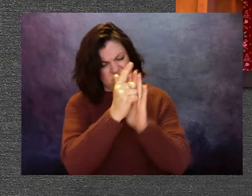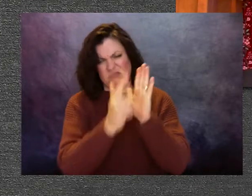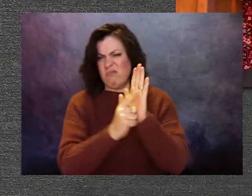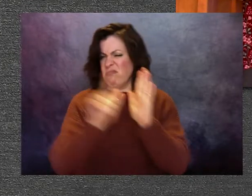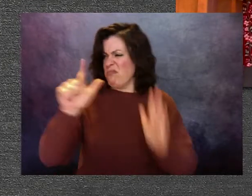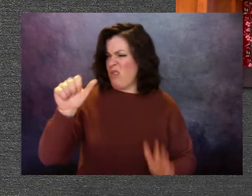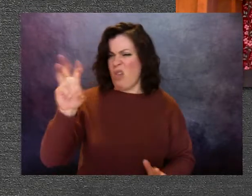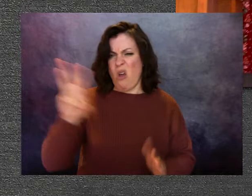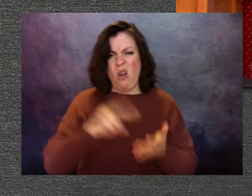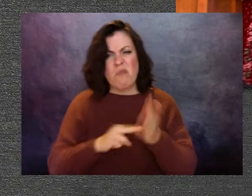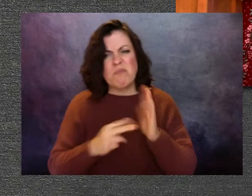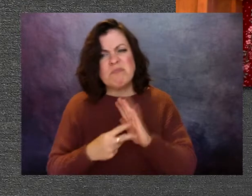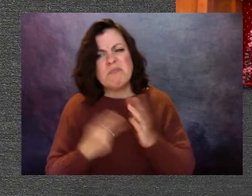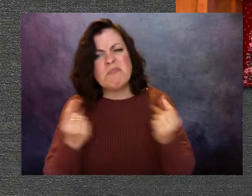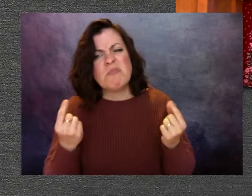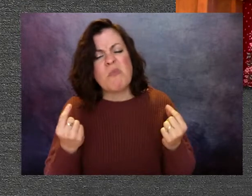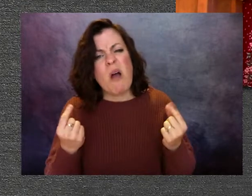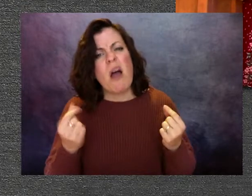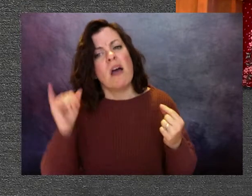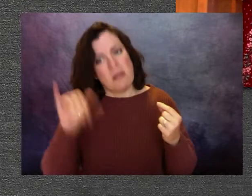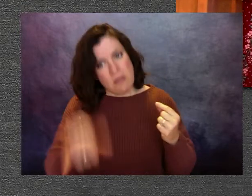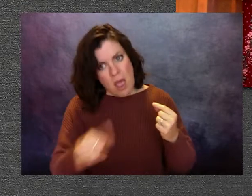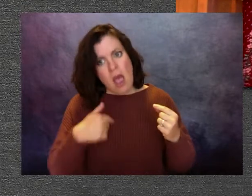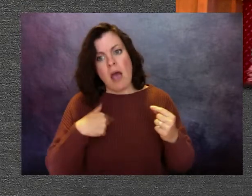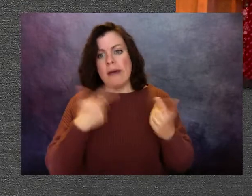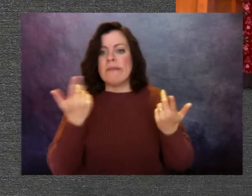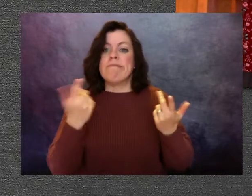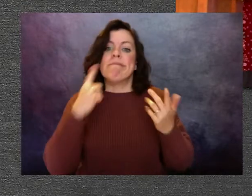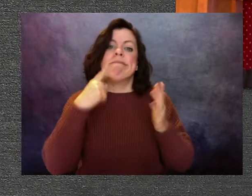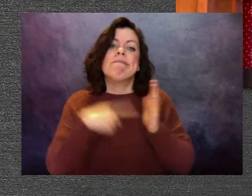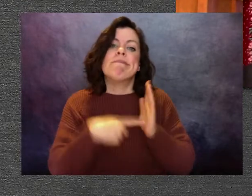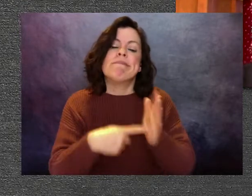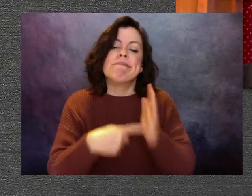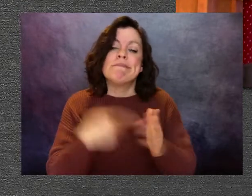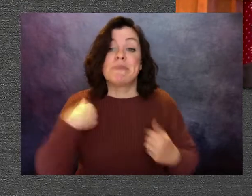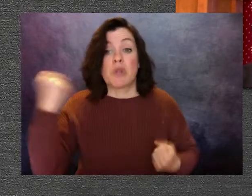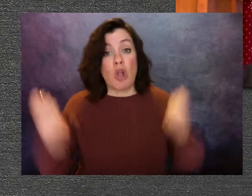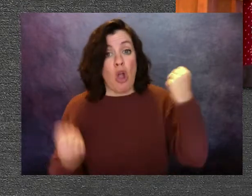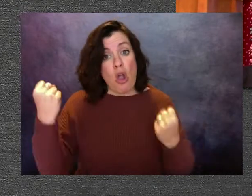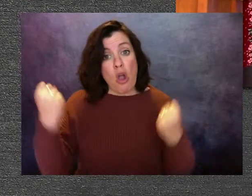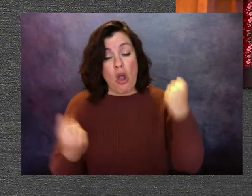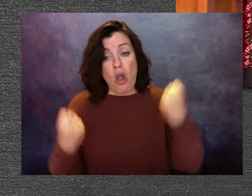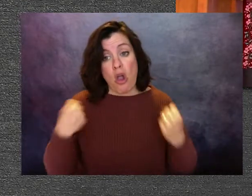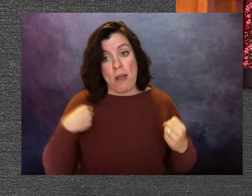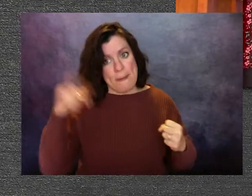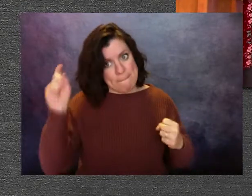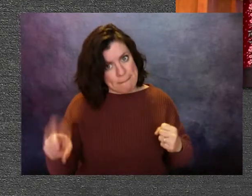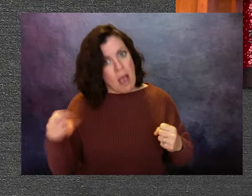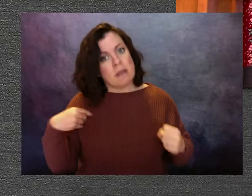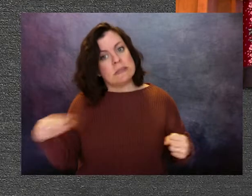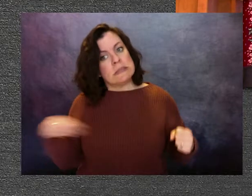like wearing our seatbelt in the car. Right? Yeah. That's those are things that police officers do.